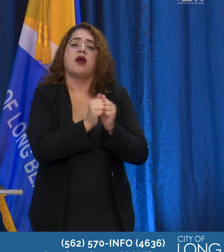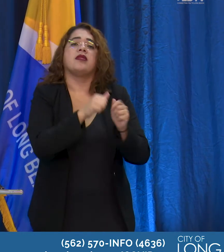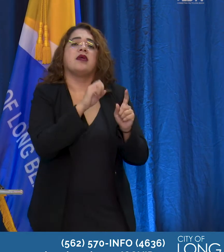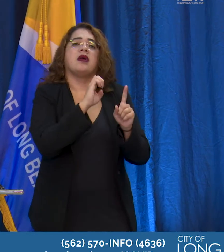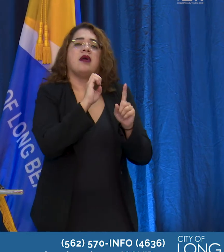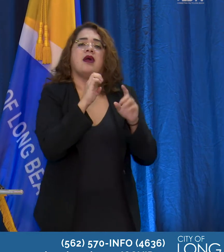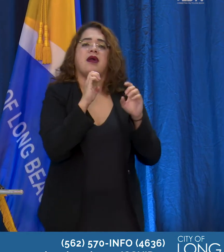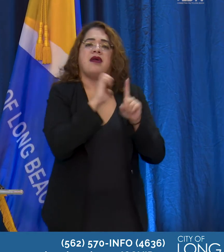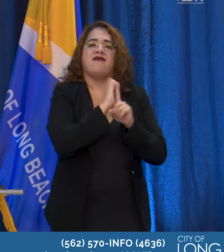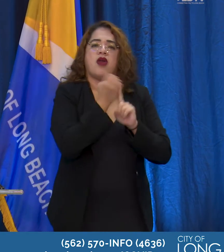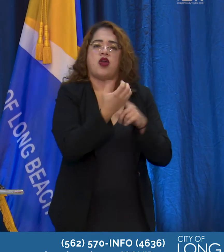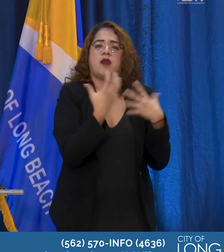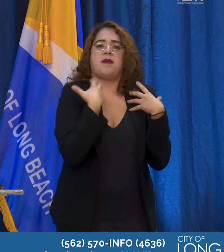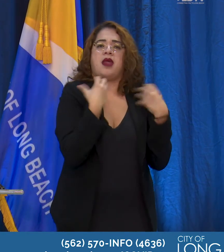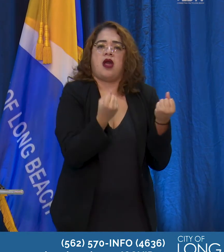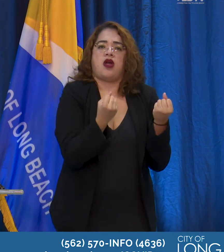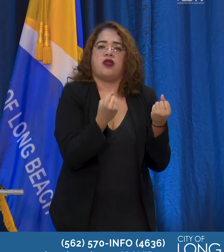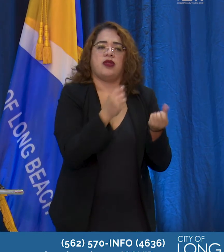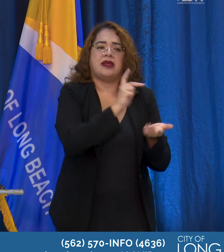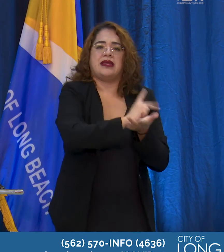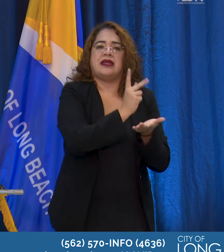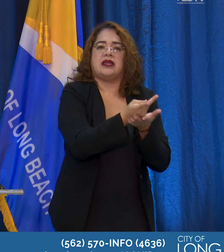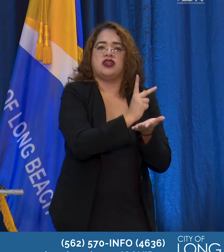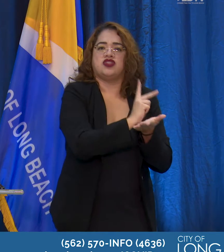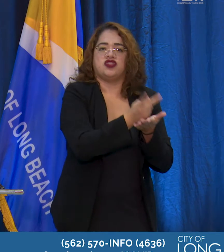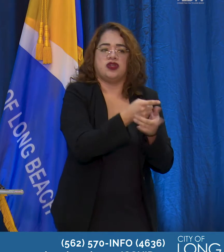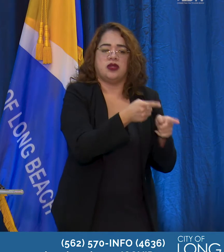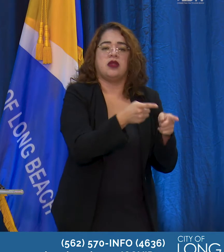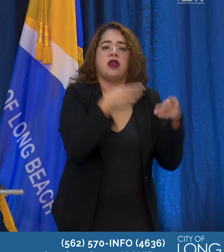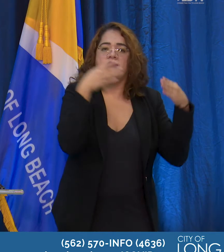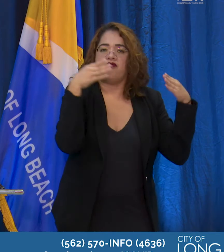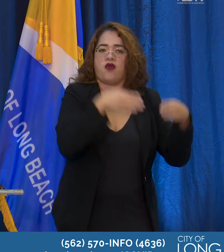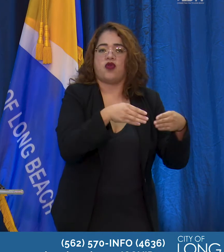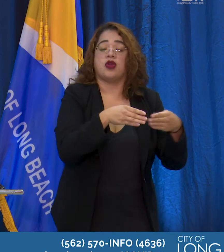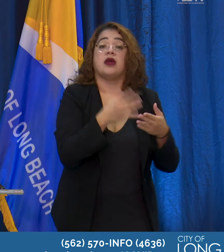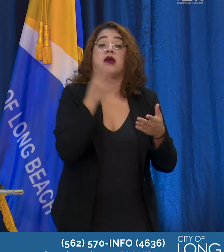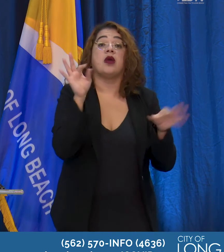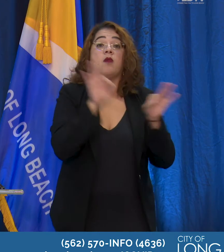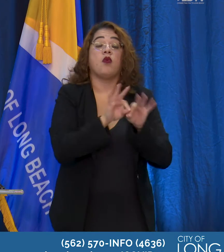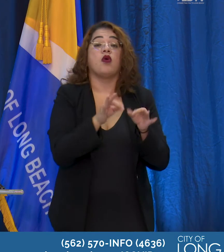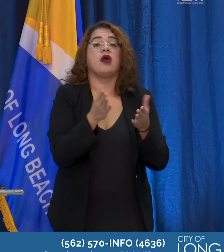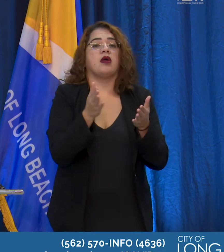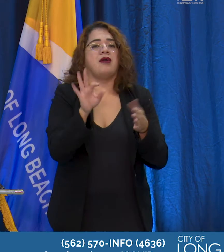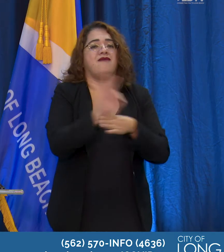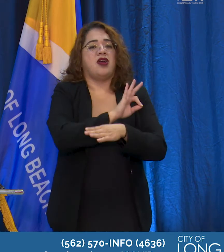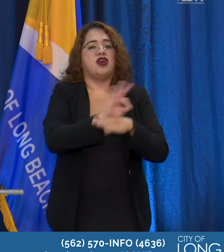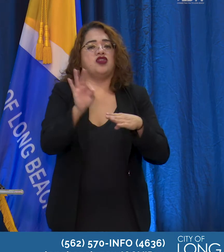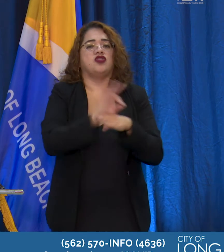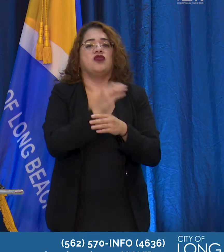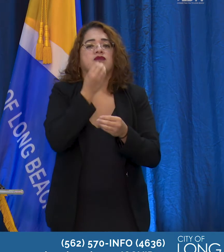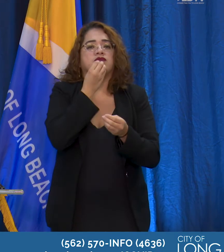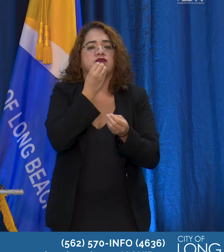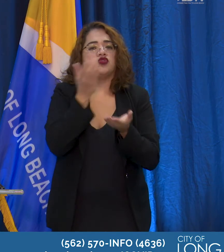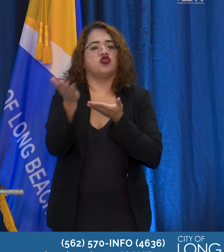that would be the only option. So the focus is that they are serving meals. They're operating as a restaurant and they are following